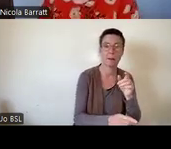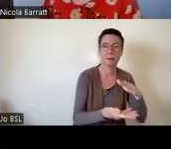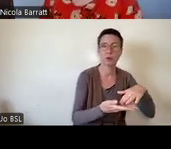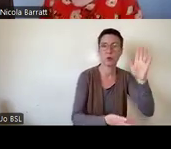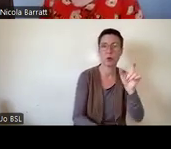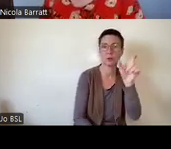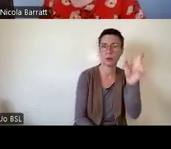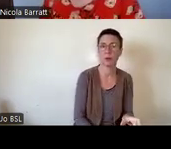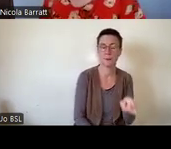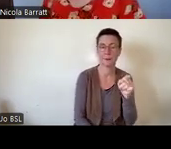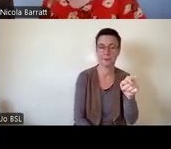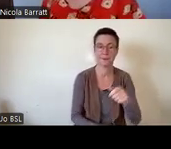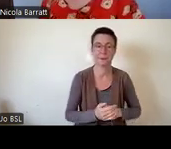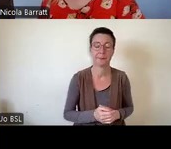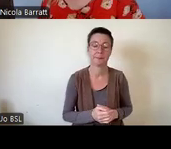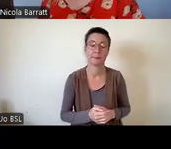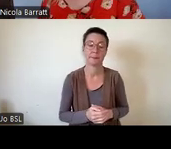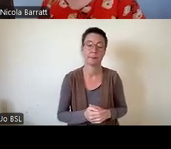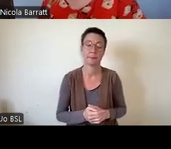Multiple image posts aren't carousels.